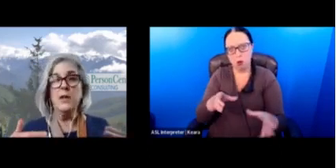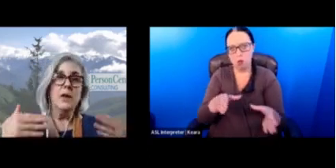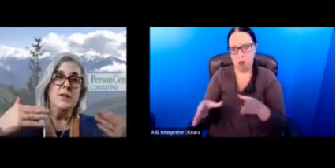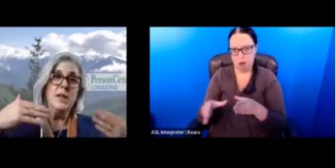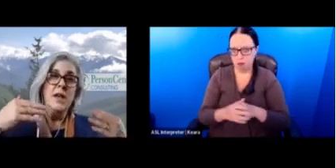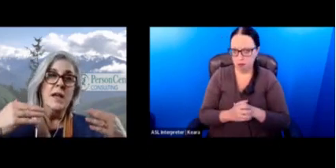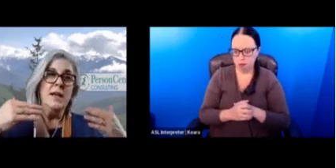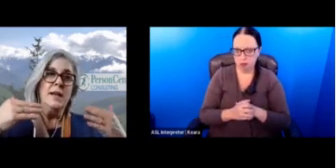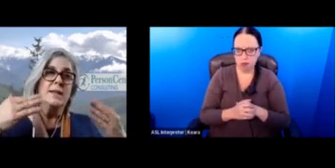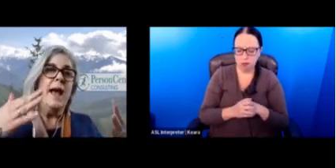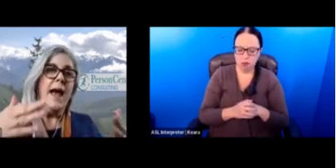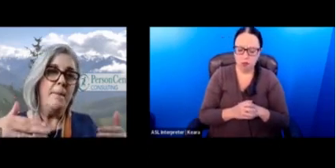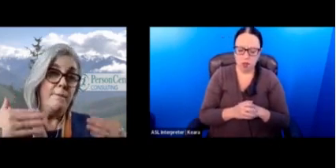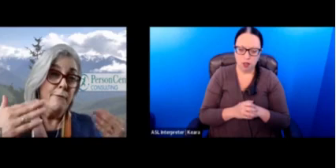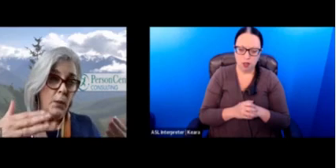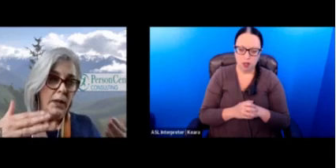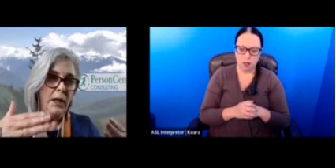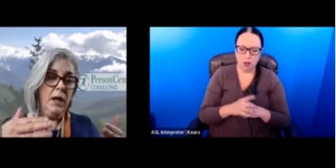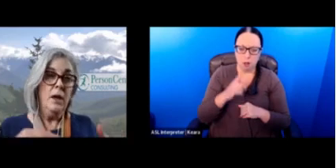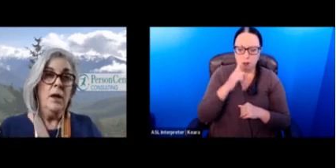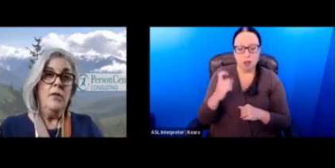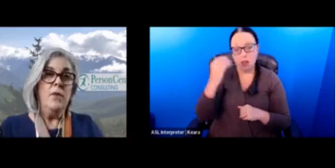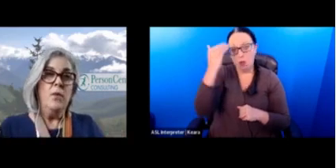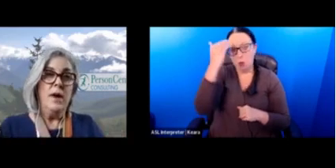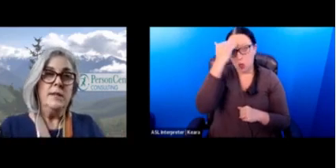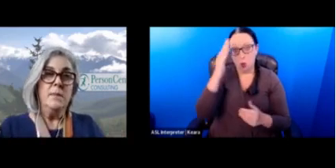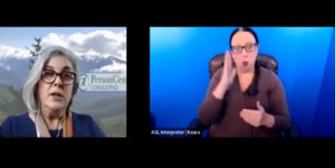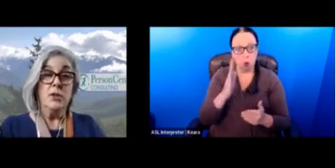because it's going to happen frequently, then we want to make